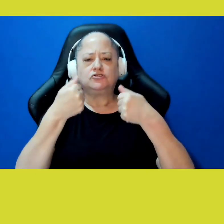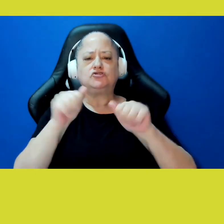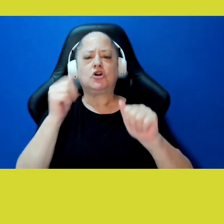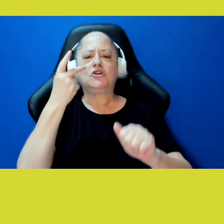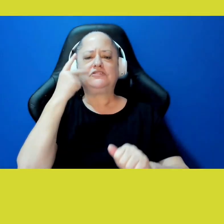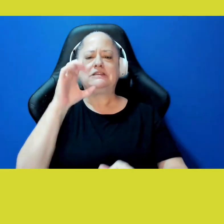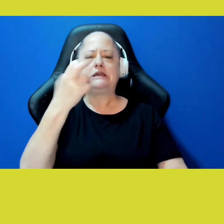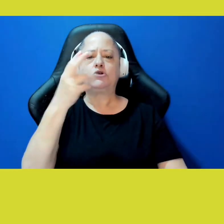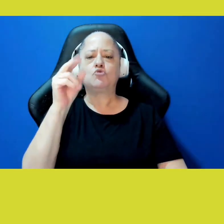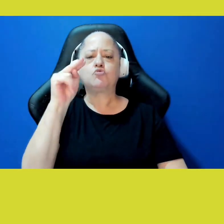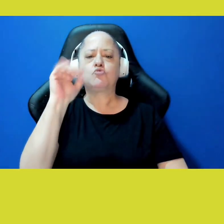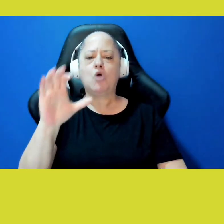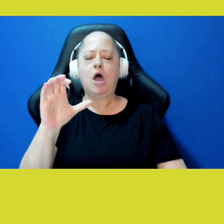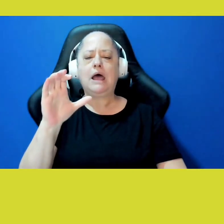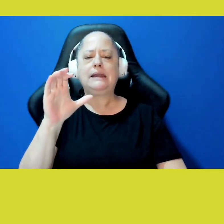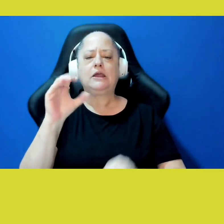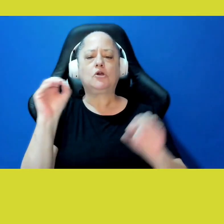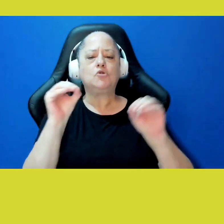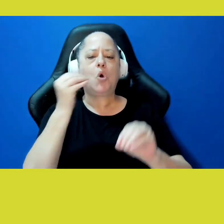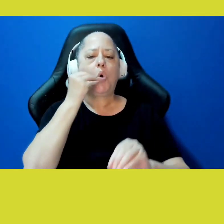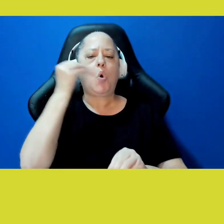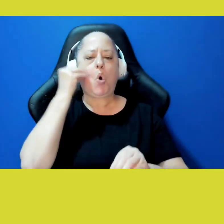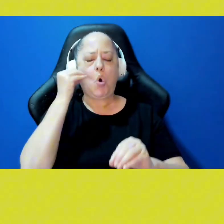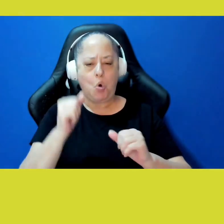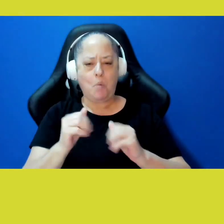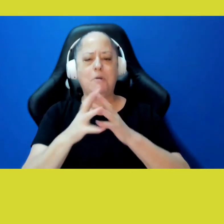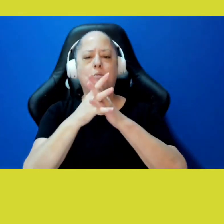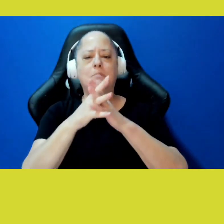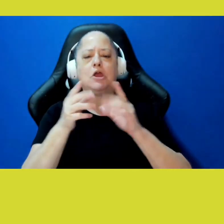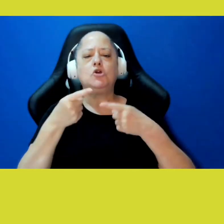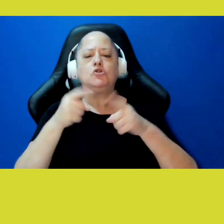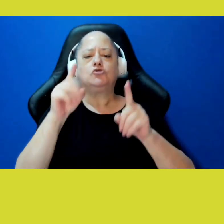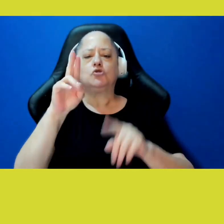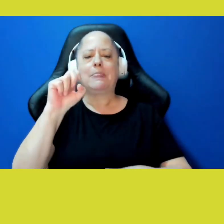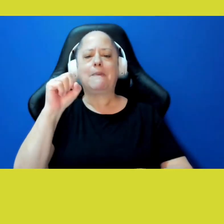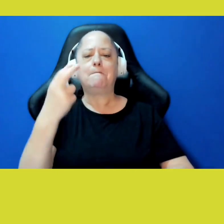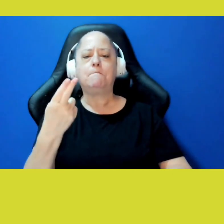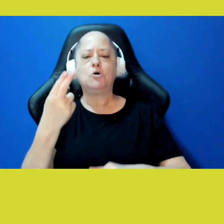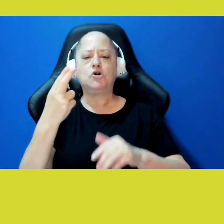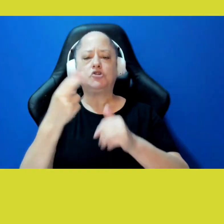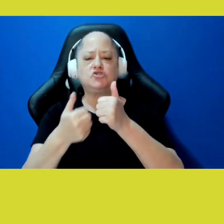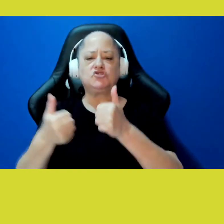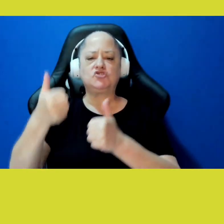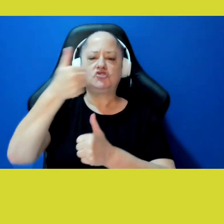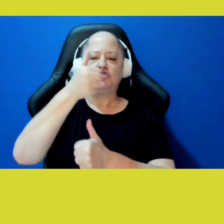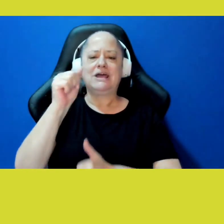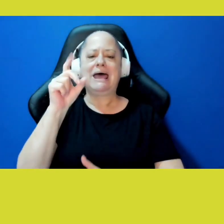the term chronic homelessness emerged during the bush administration, because suddenly we ,not suddenly,